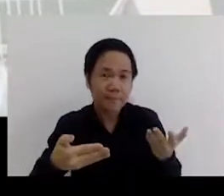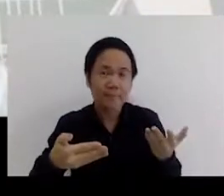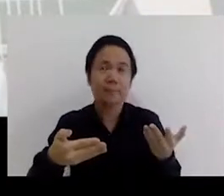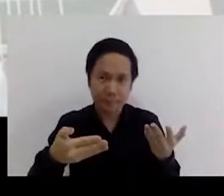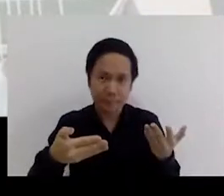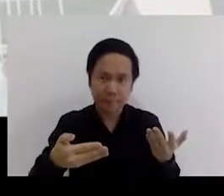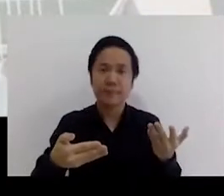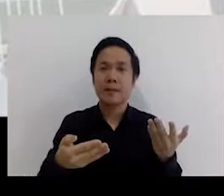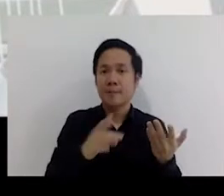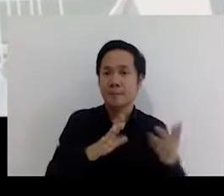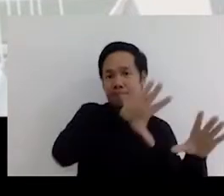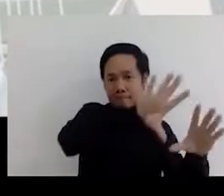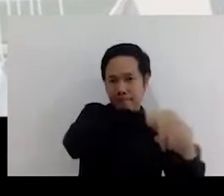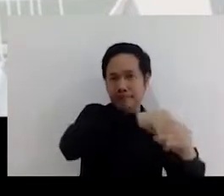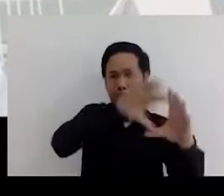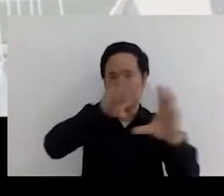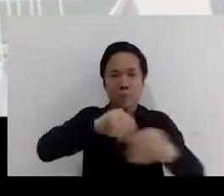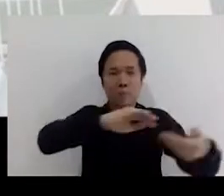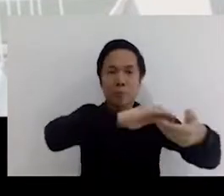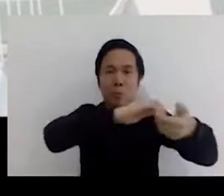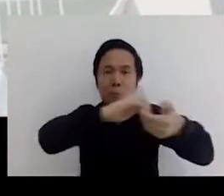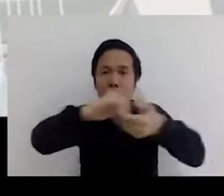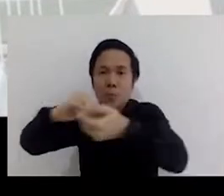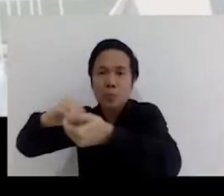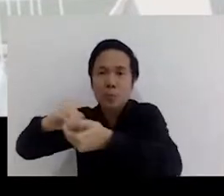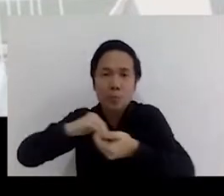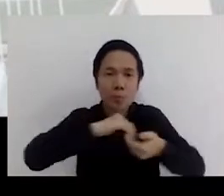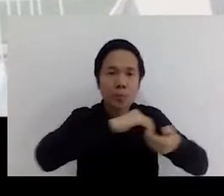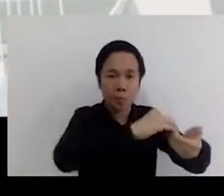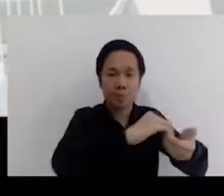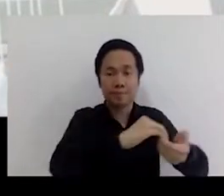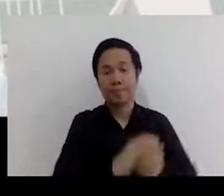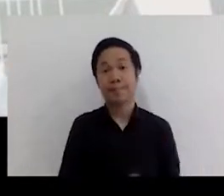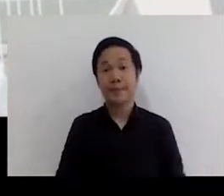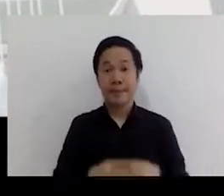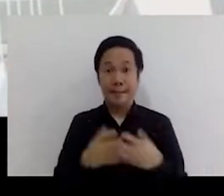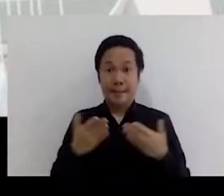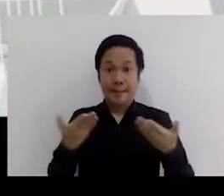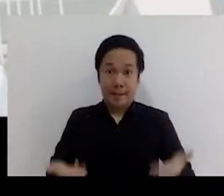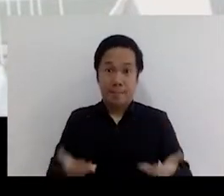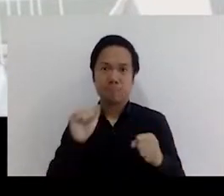And in the wake of the COVID-19 pandemic